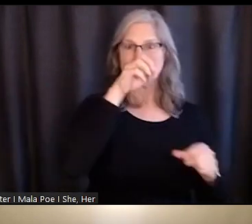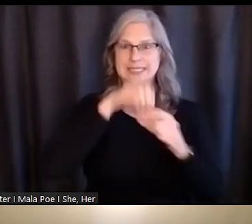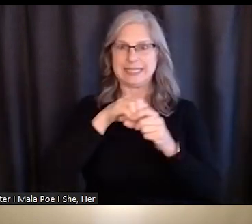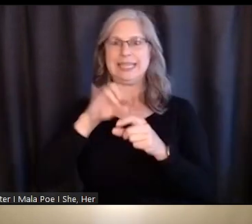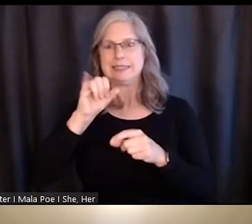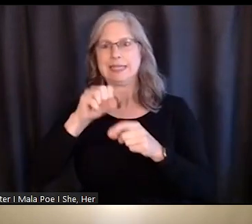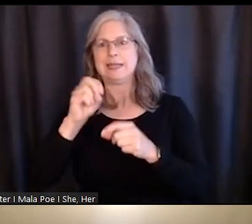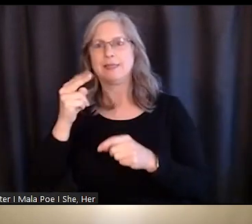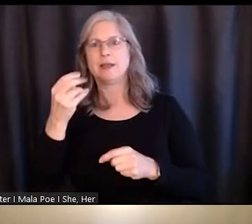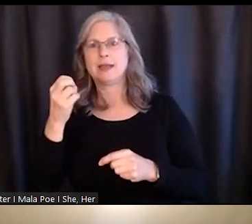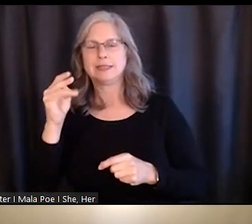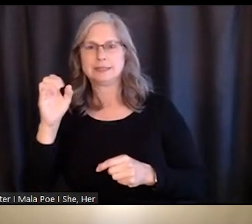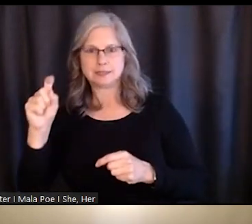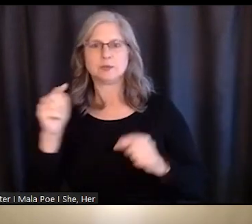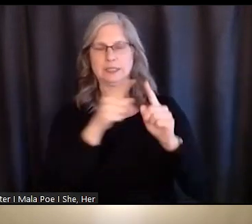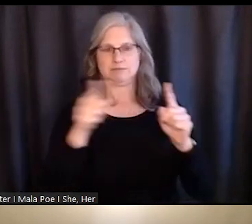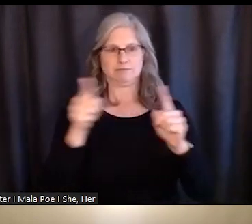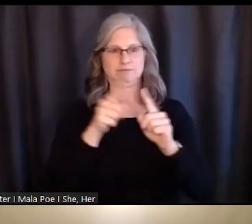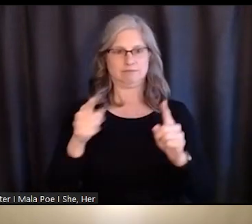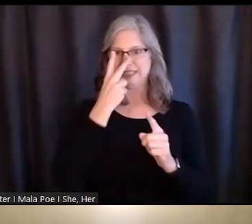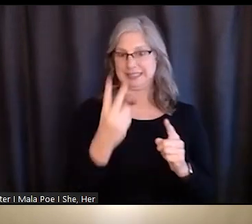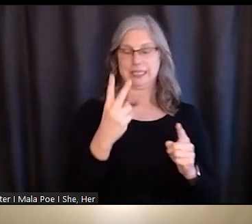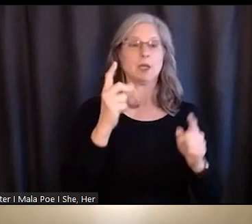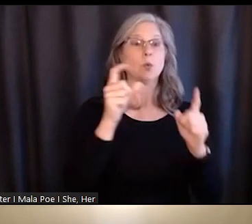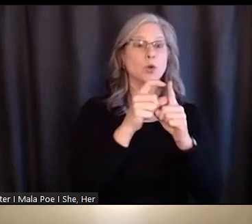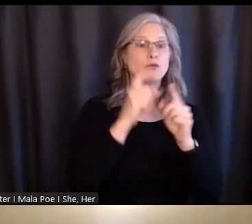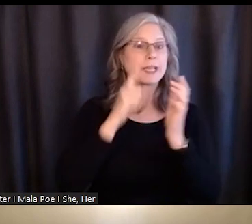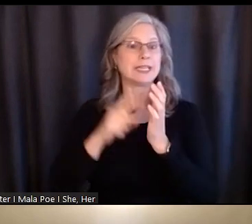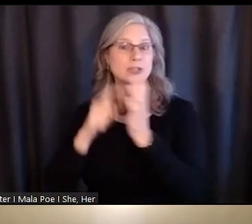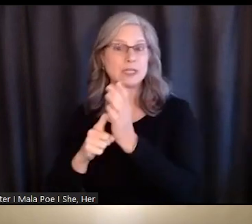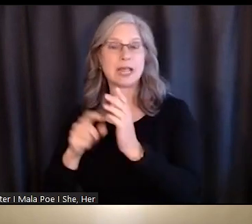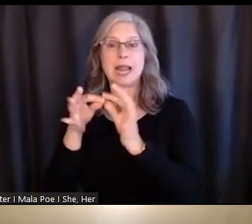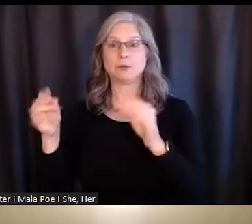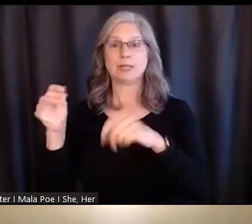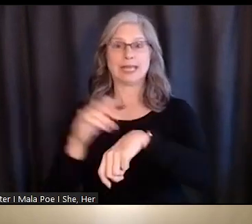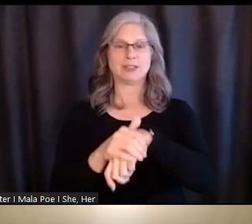and this facilitates word recognition in a language like English. But this doesn't happen in spoken language.